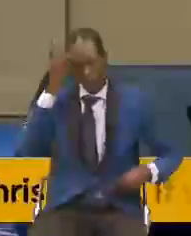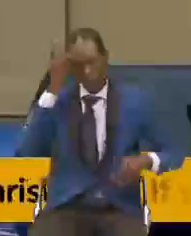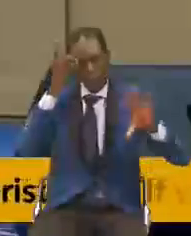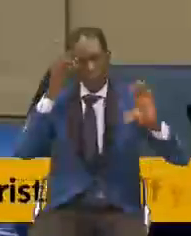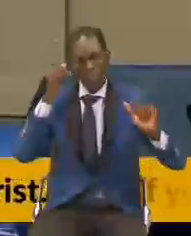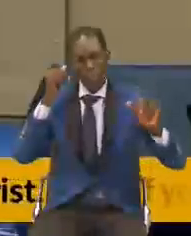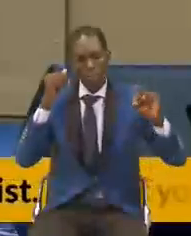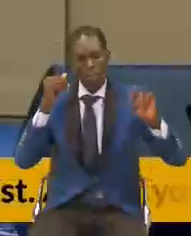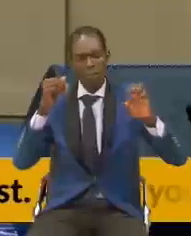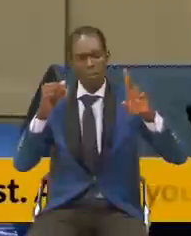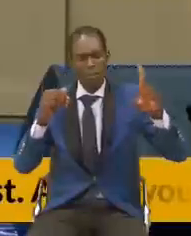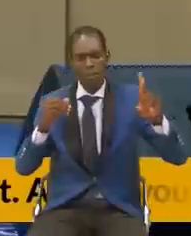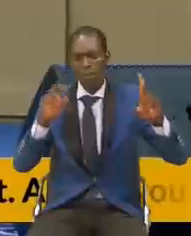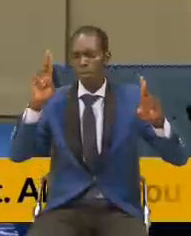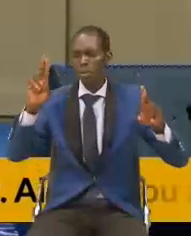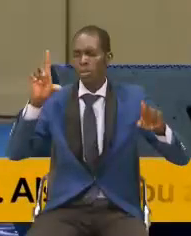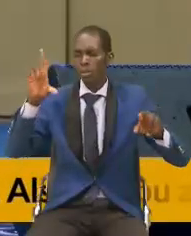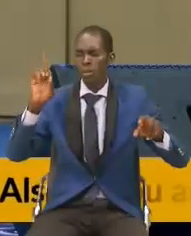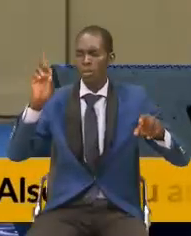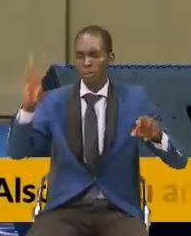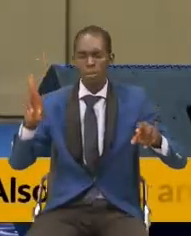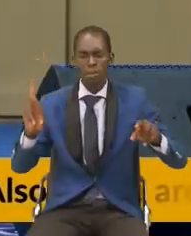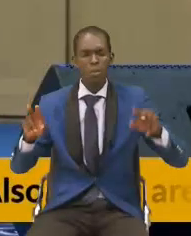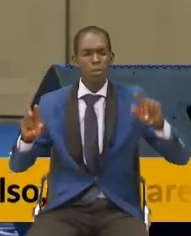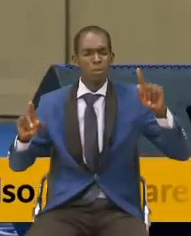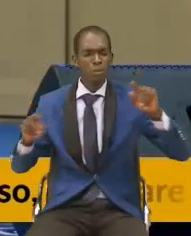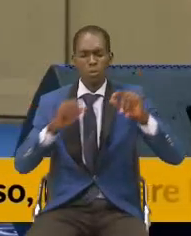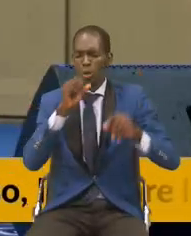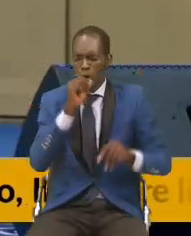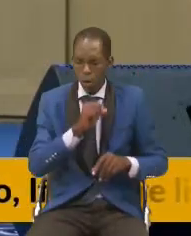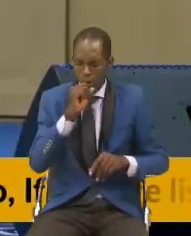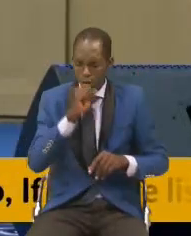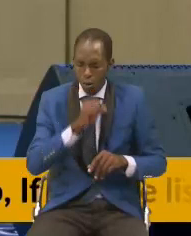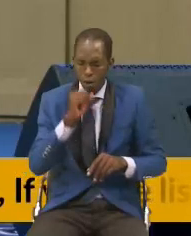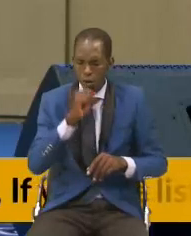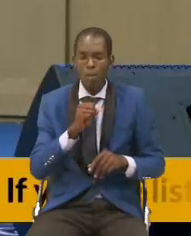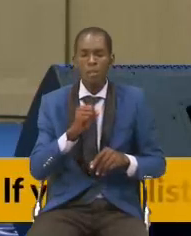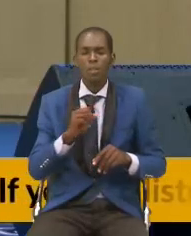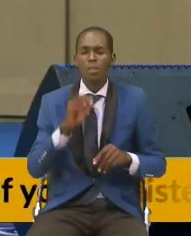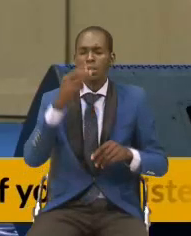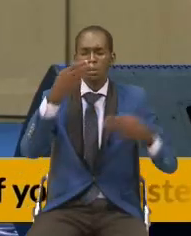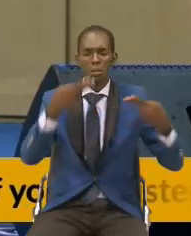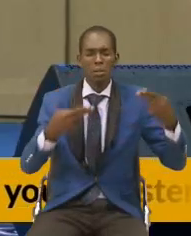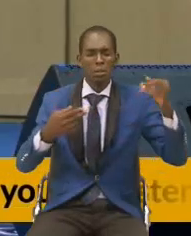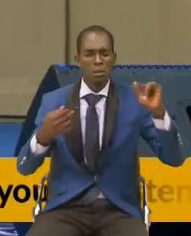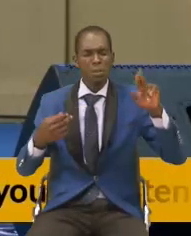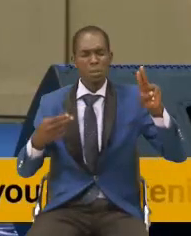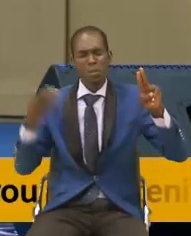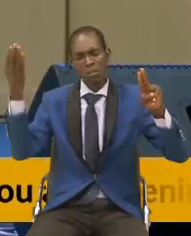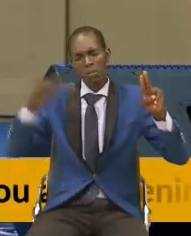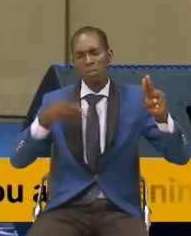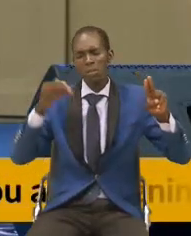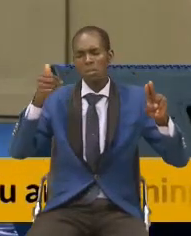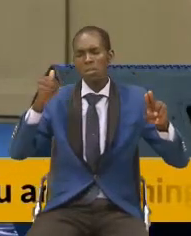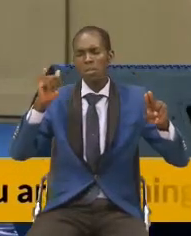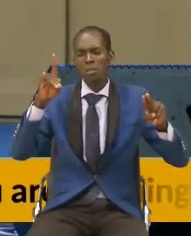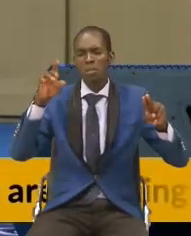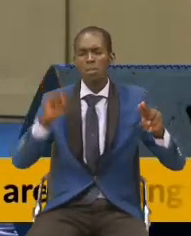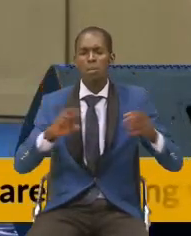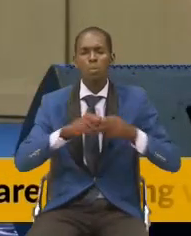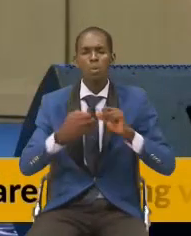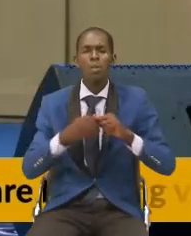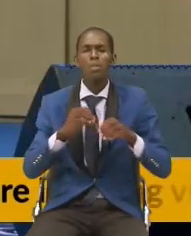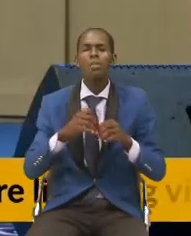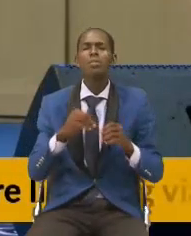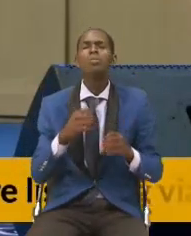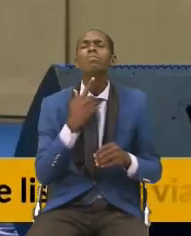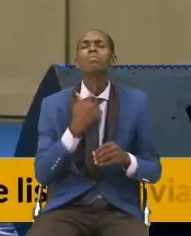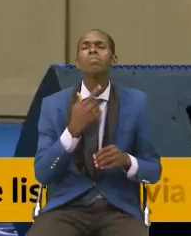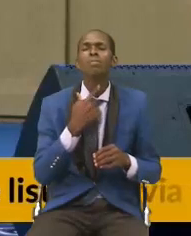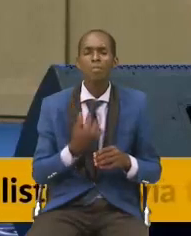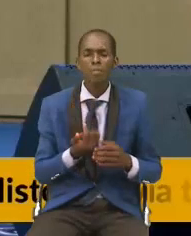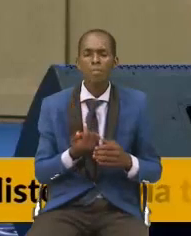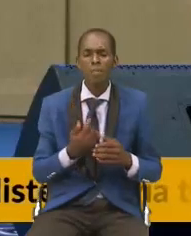every incurable disease cancer ulcer tuberculosis hiv aids problems